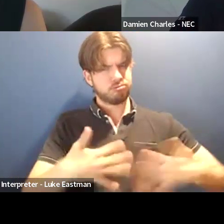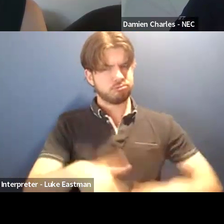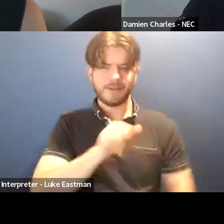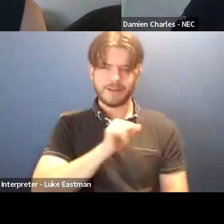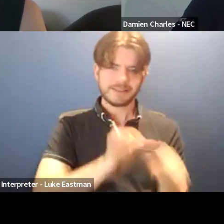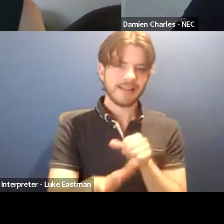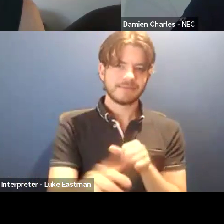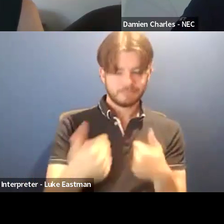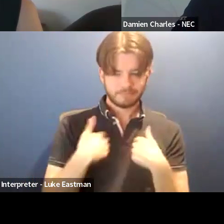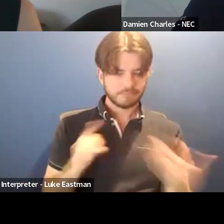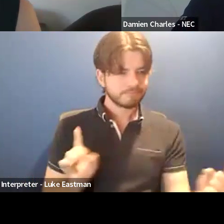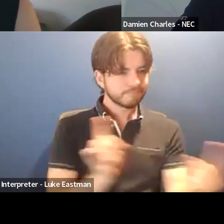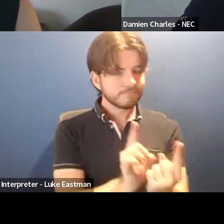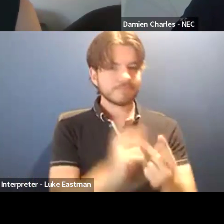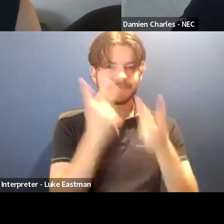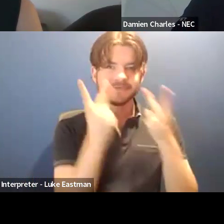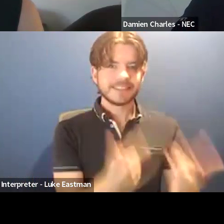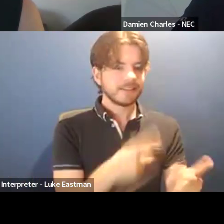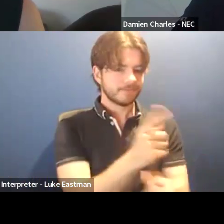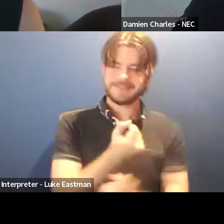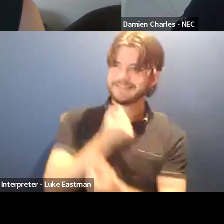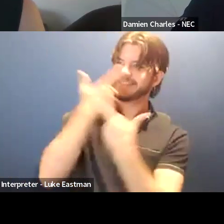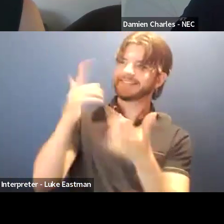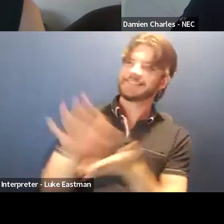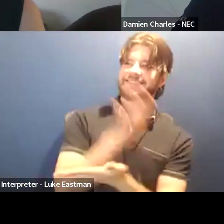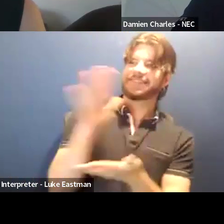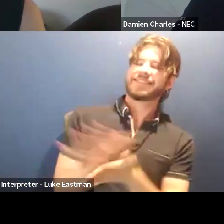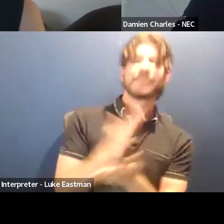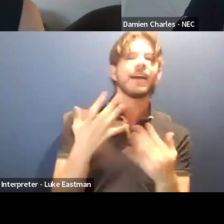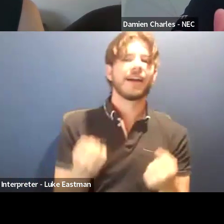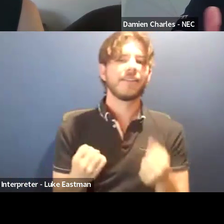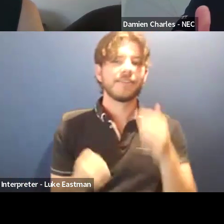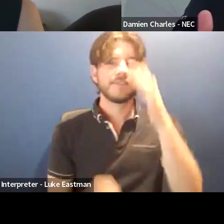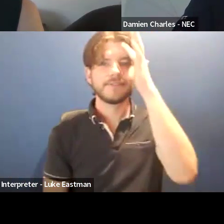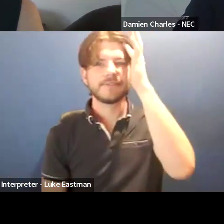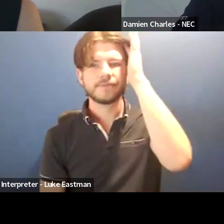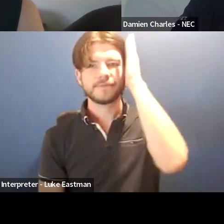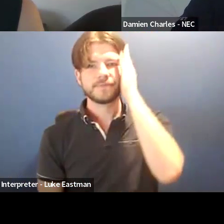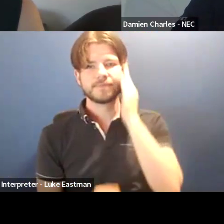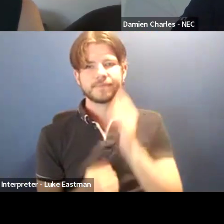and visit them and talk to them you know just the smiles and you know just happy